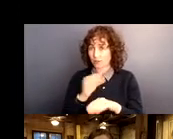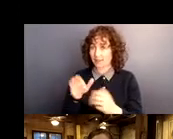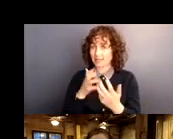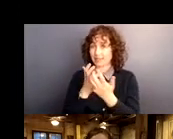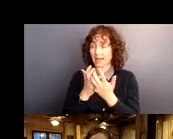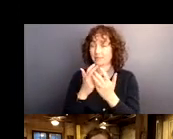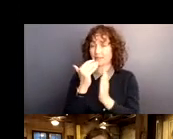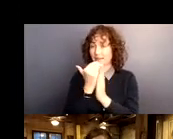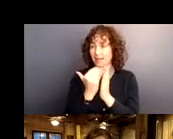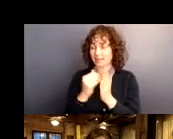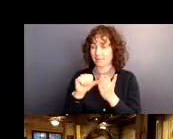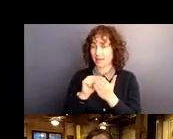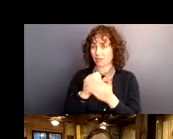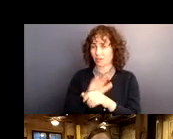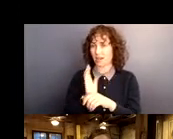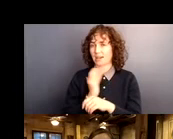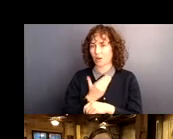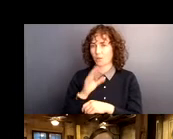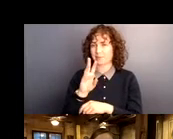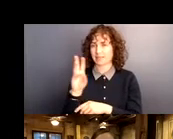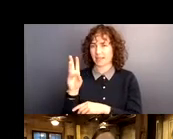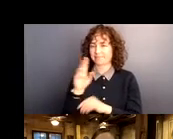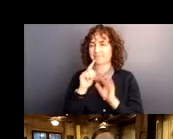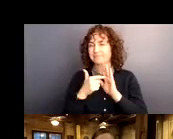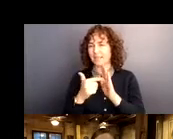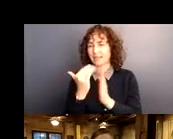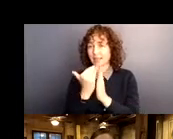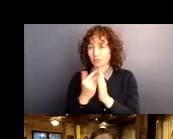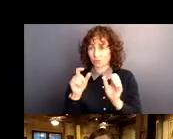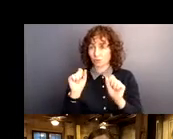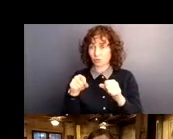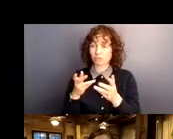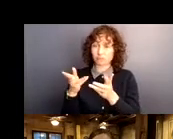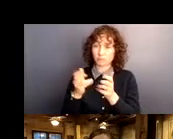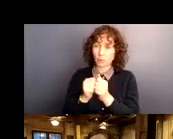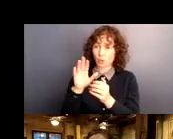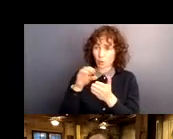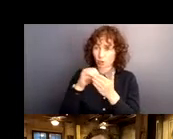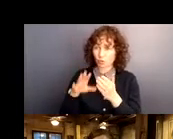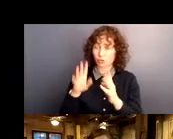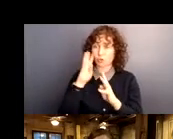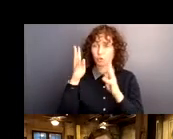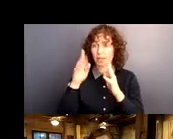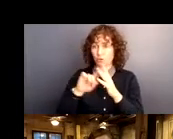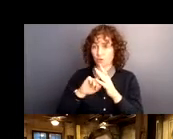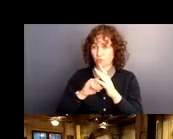on the Preservation Hall website outlines a lesson in which you can work with your students to create an original transition song.